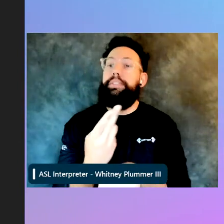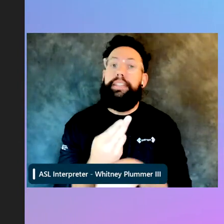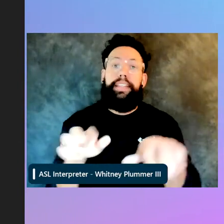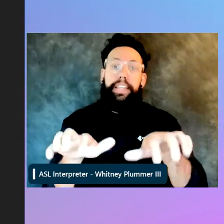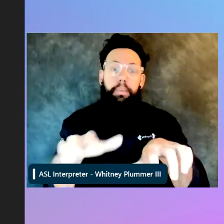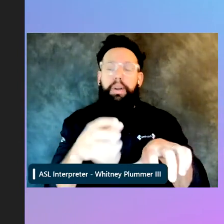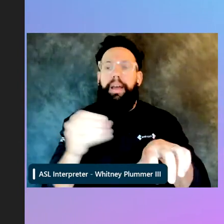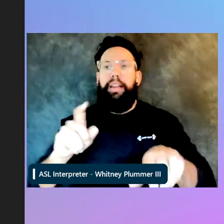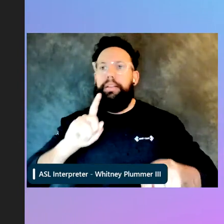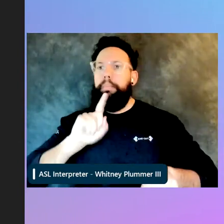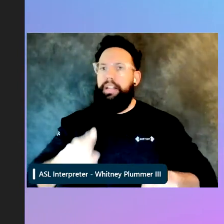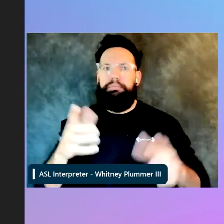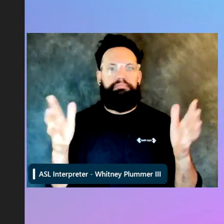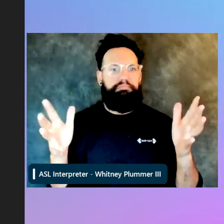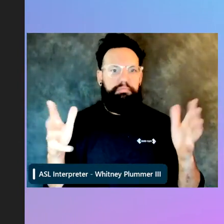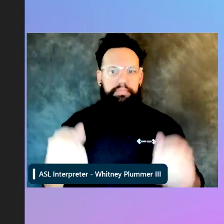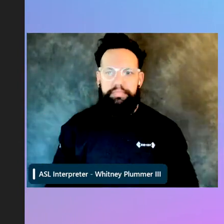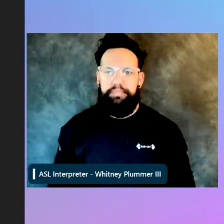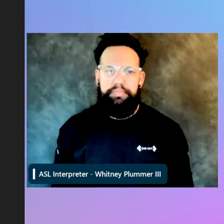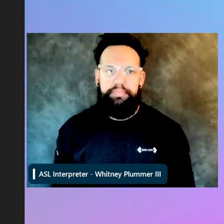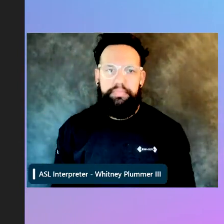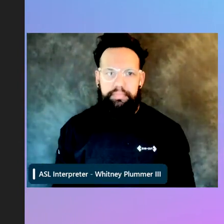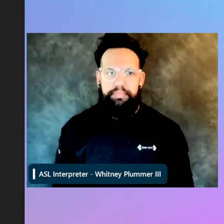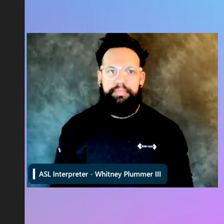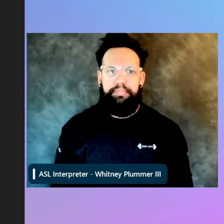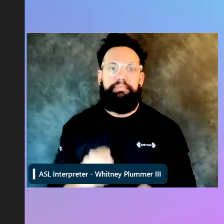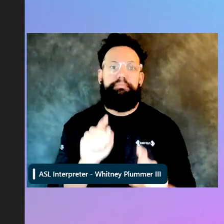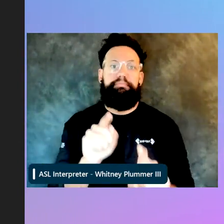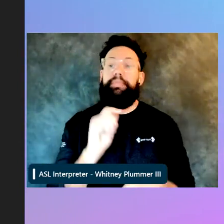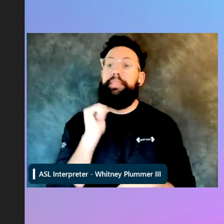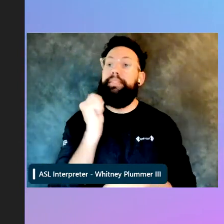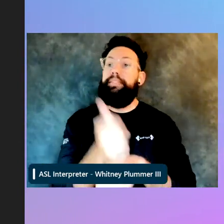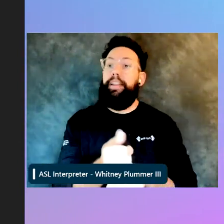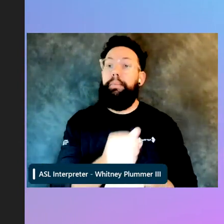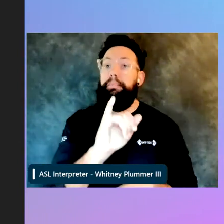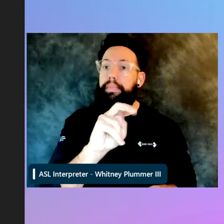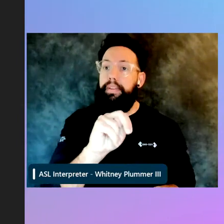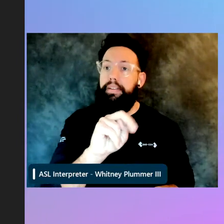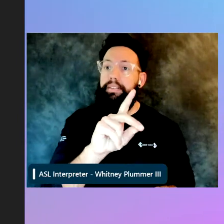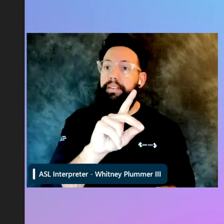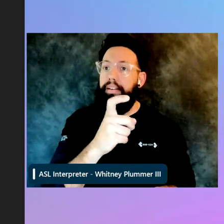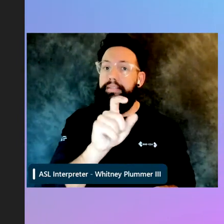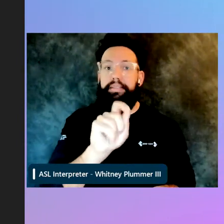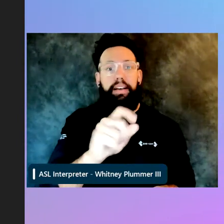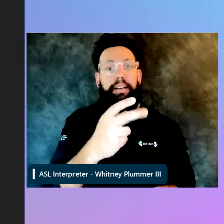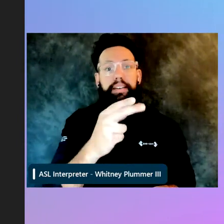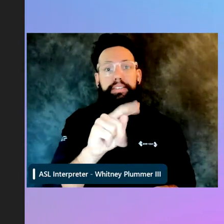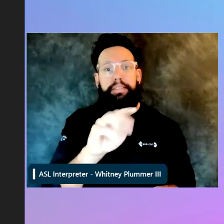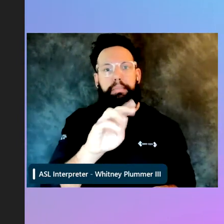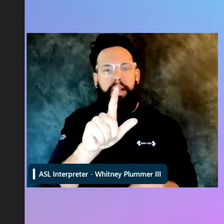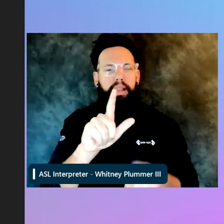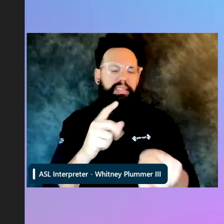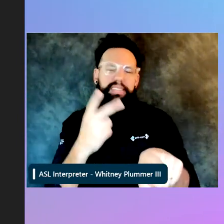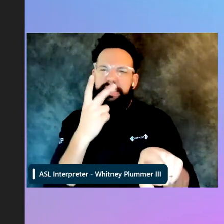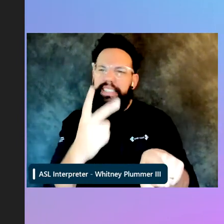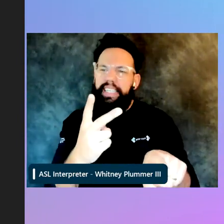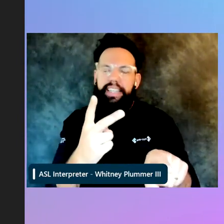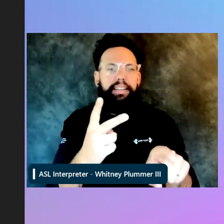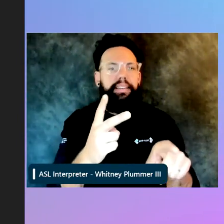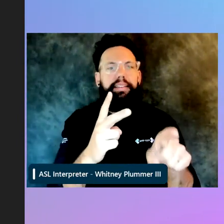creation of the index.html file, your editor presents us with a